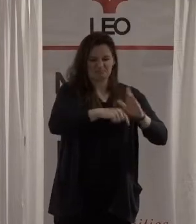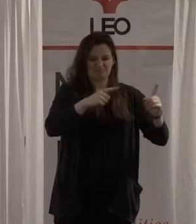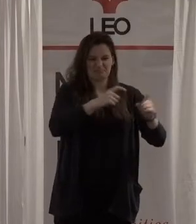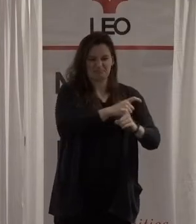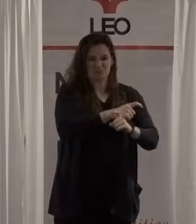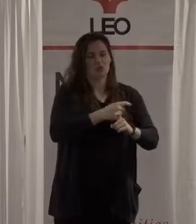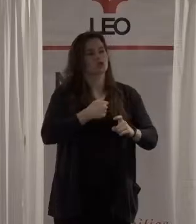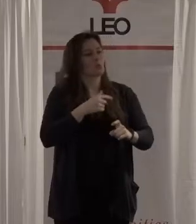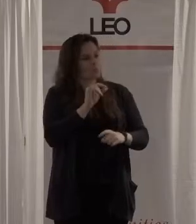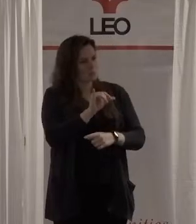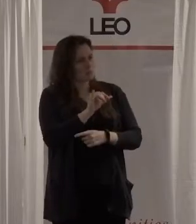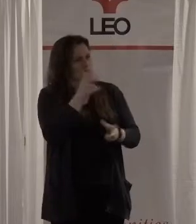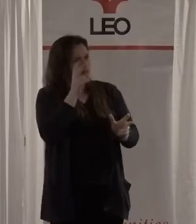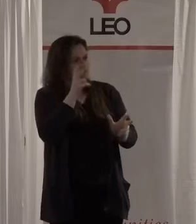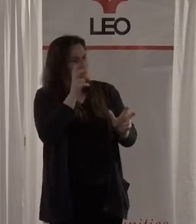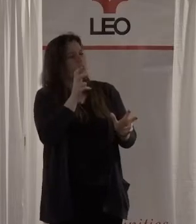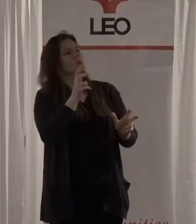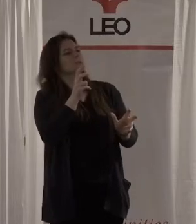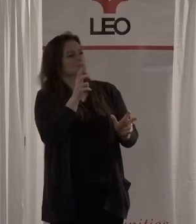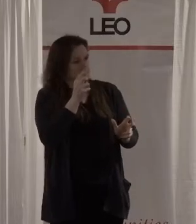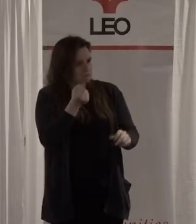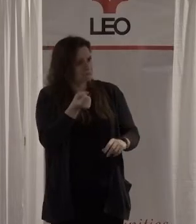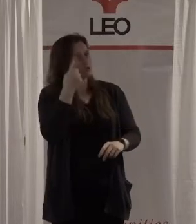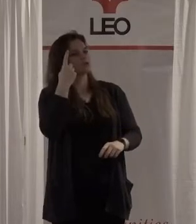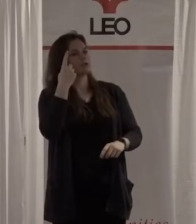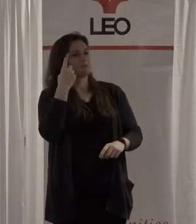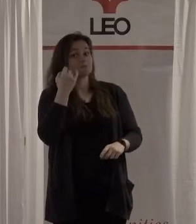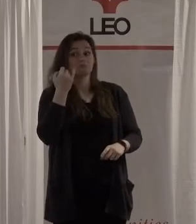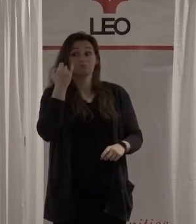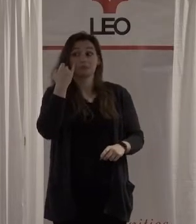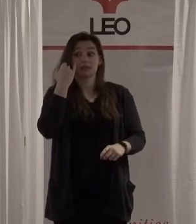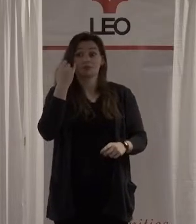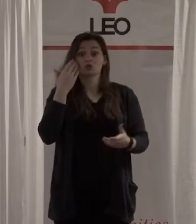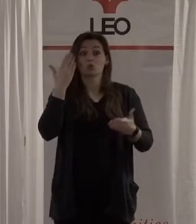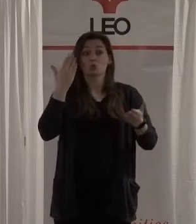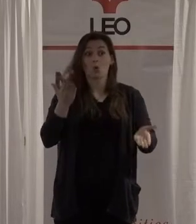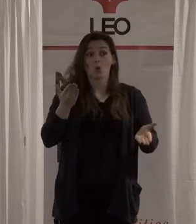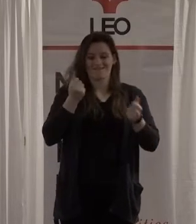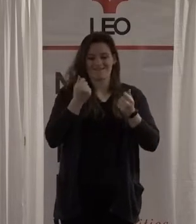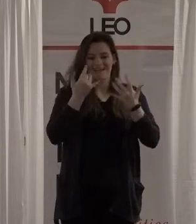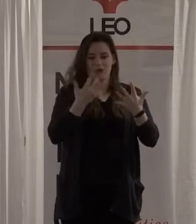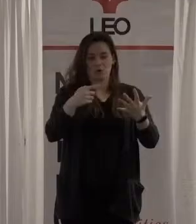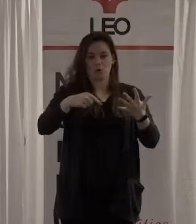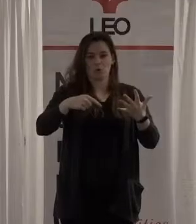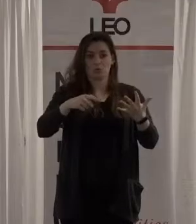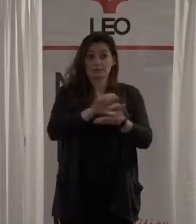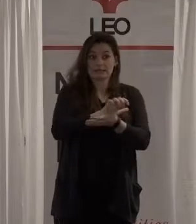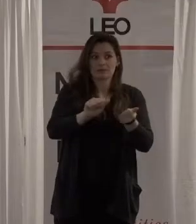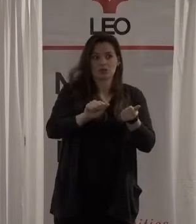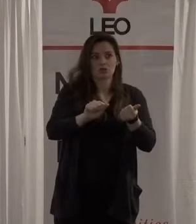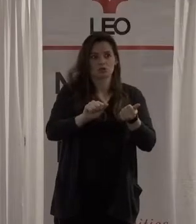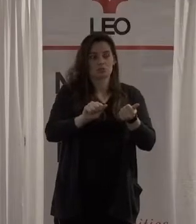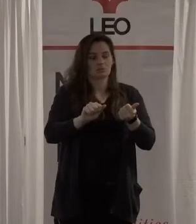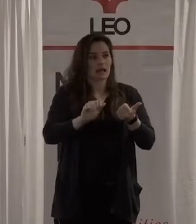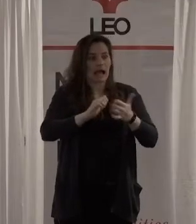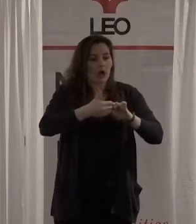FOR ANYONE WHO MAY NOT BE FAMILIAR FOR WHAT FIRE CAN DO. A FIRST DEGREE BURN,